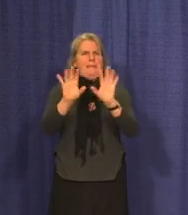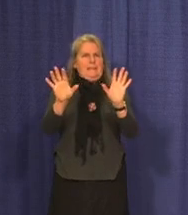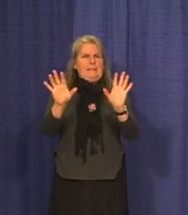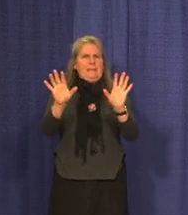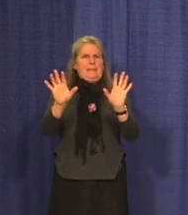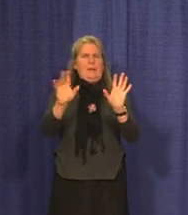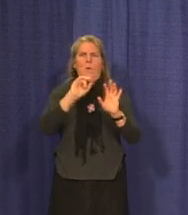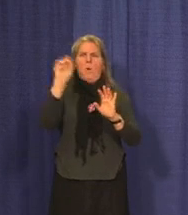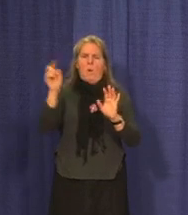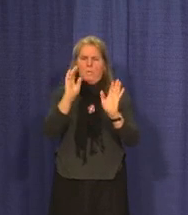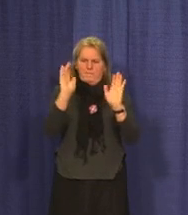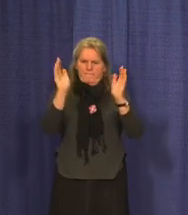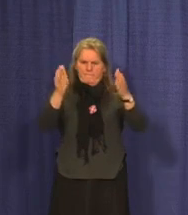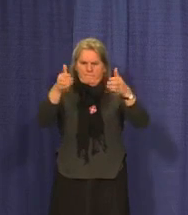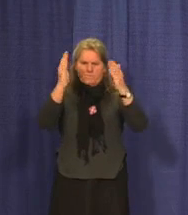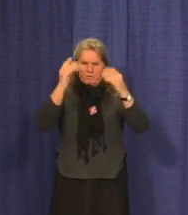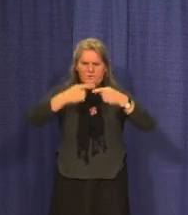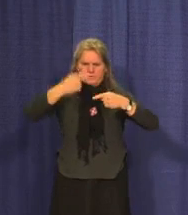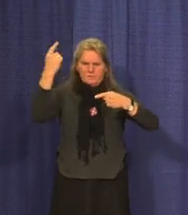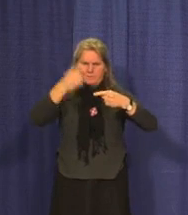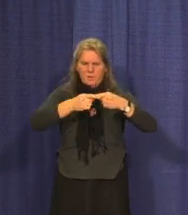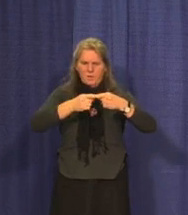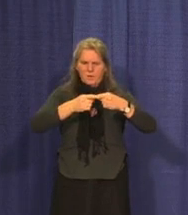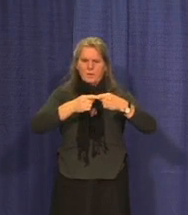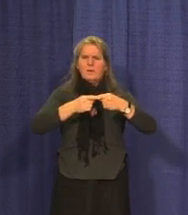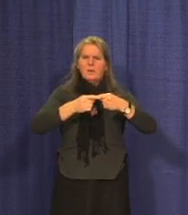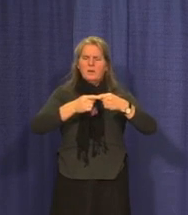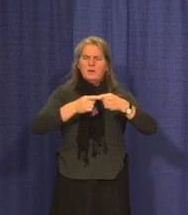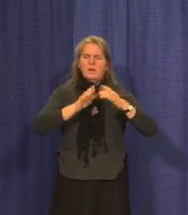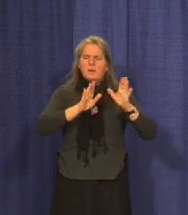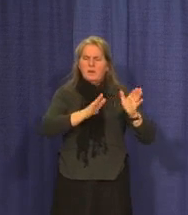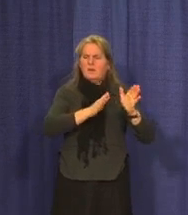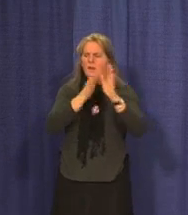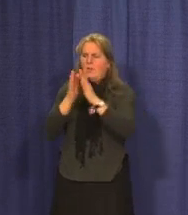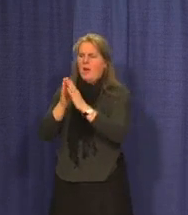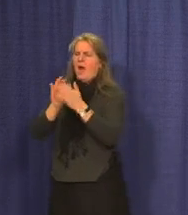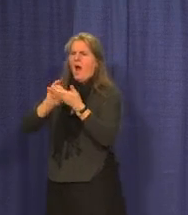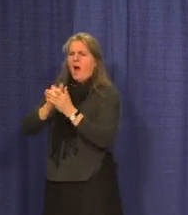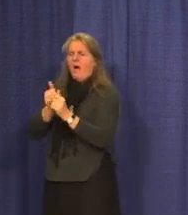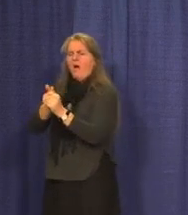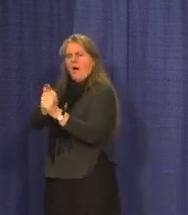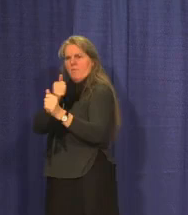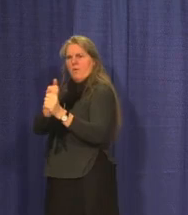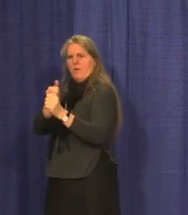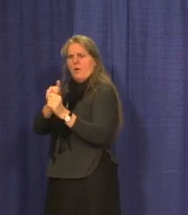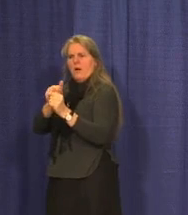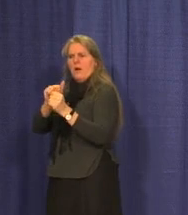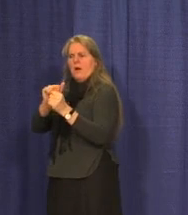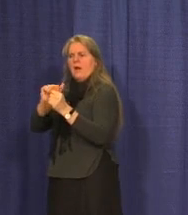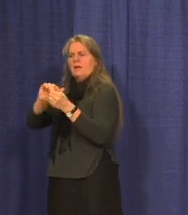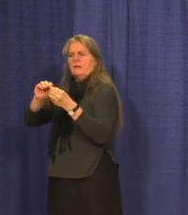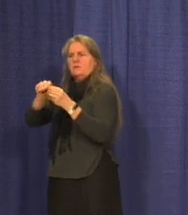Of that association with just looking at the borders and not looking at how we prevent spread.